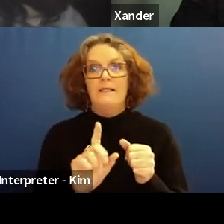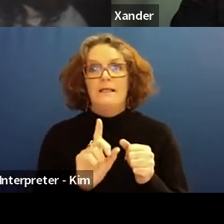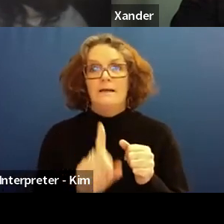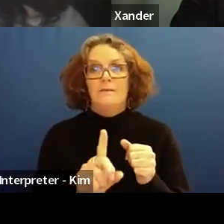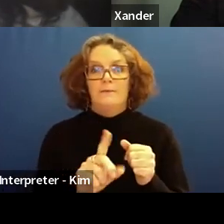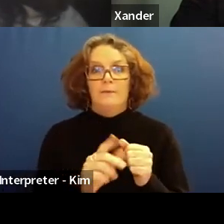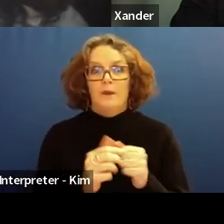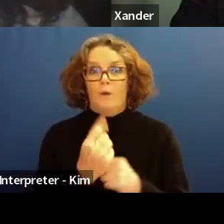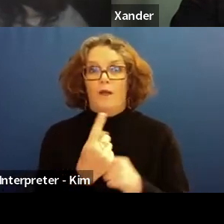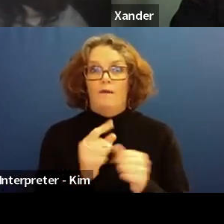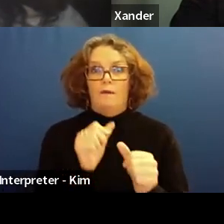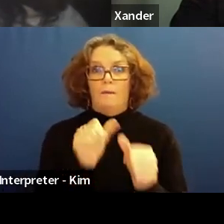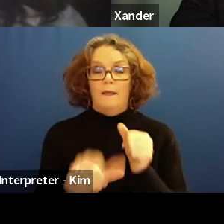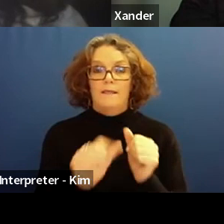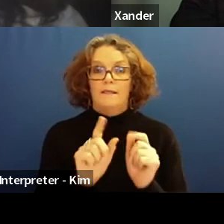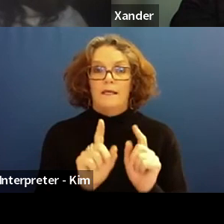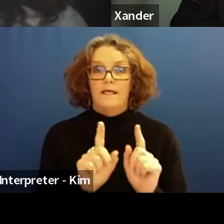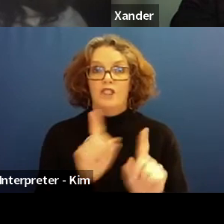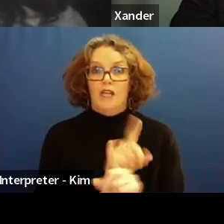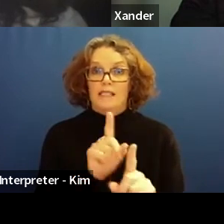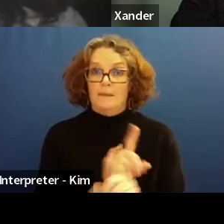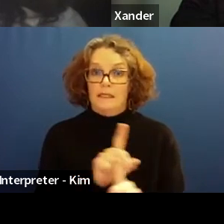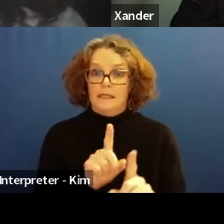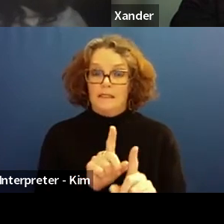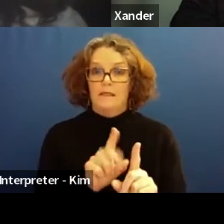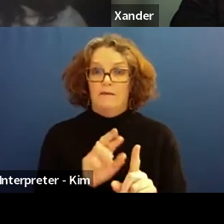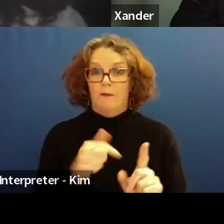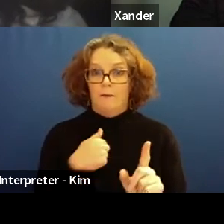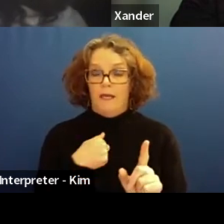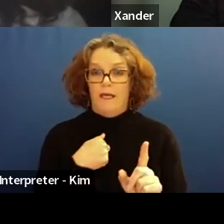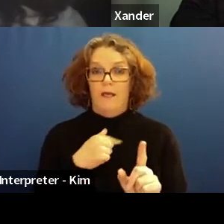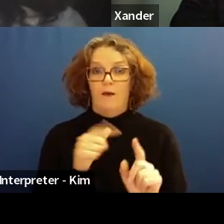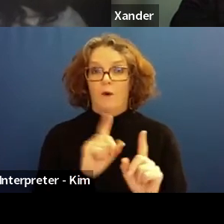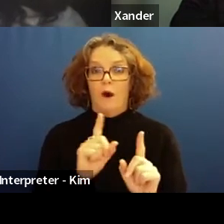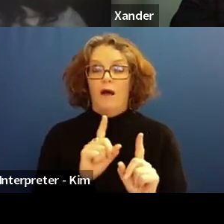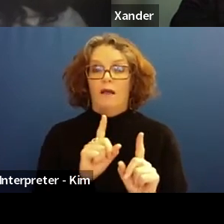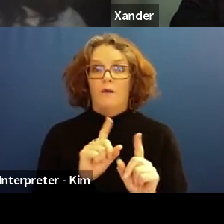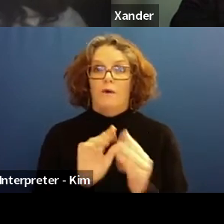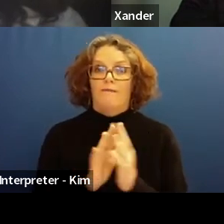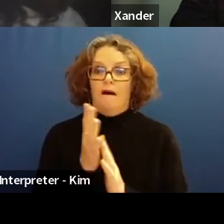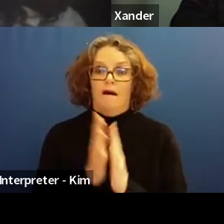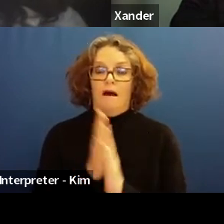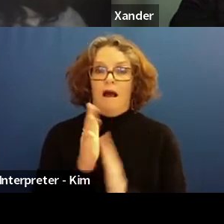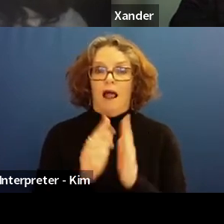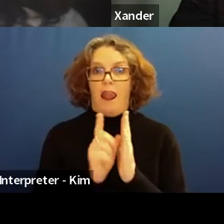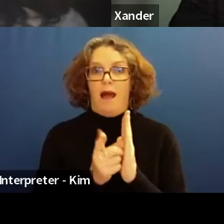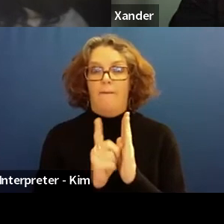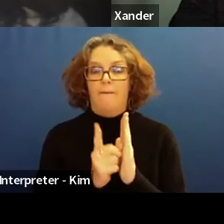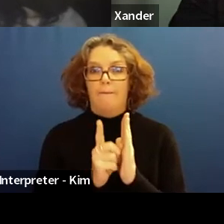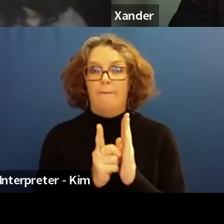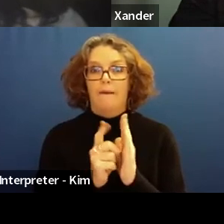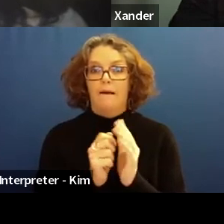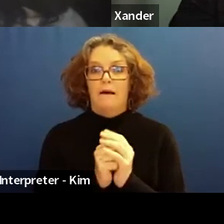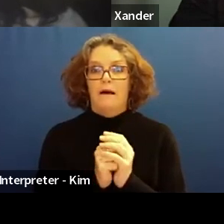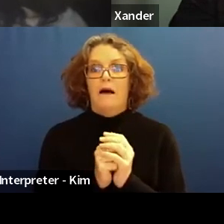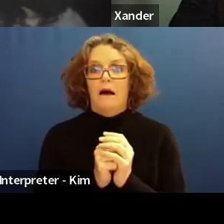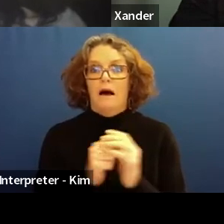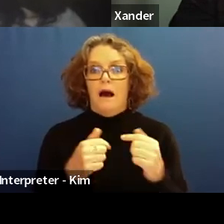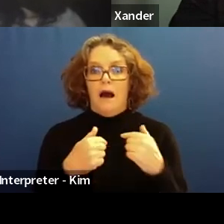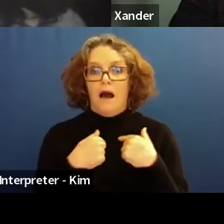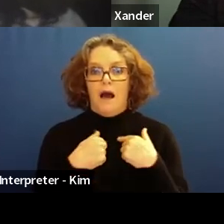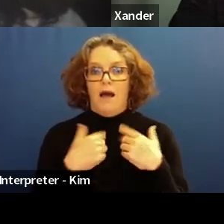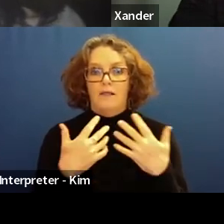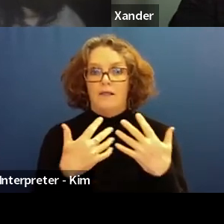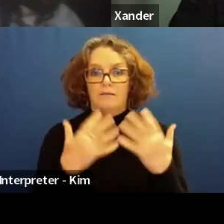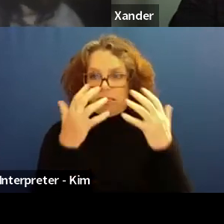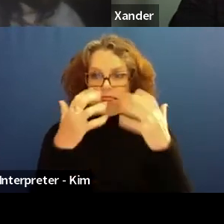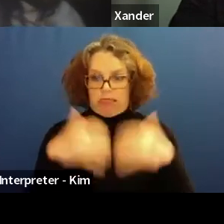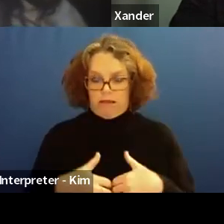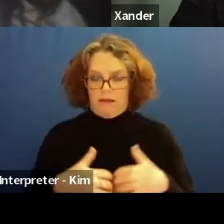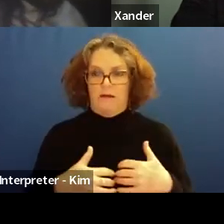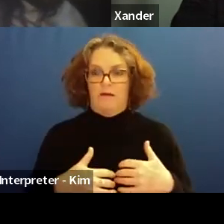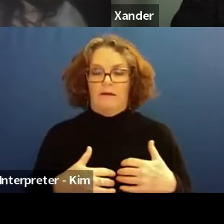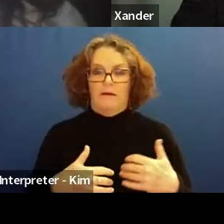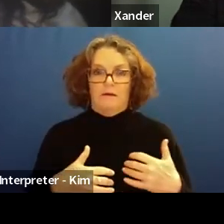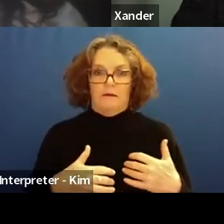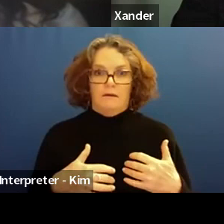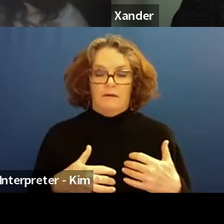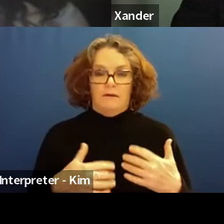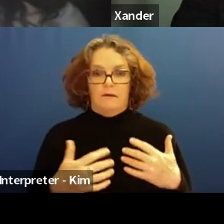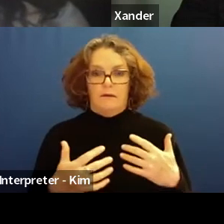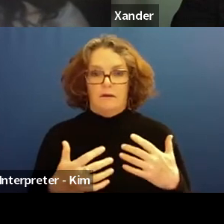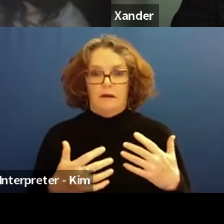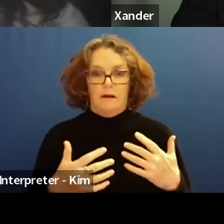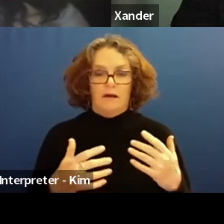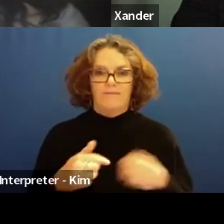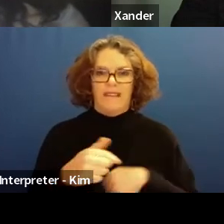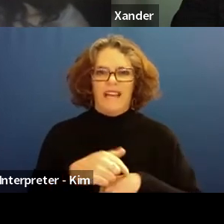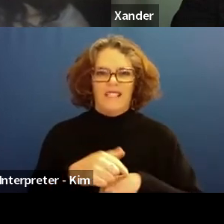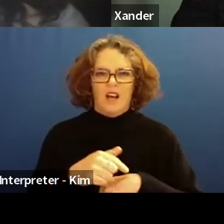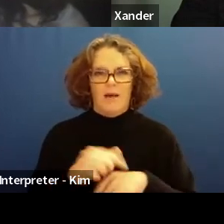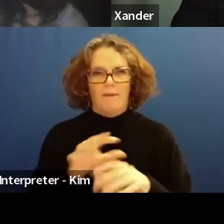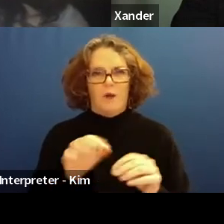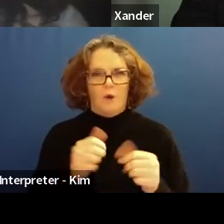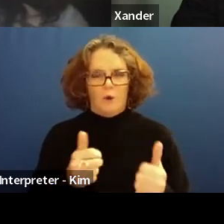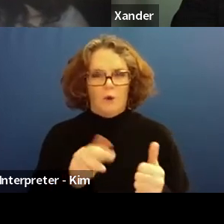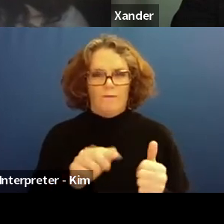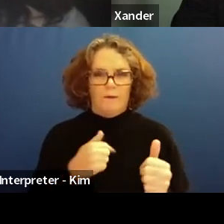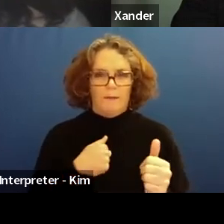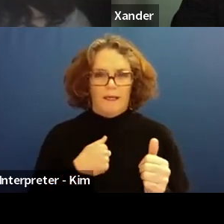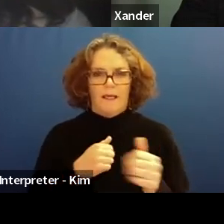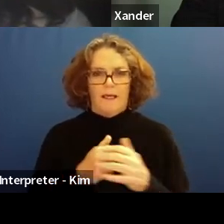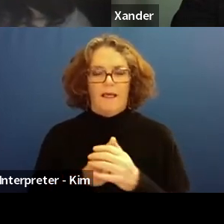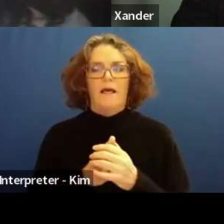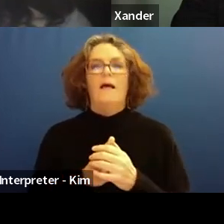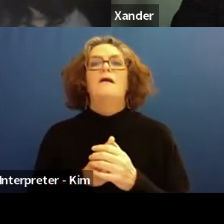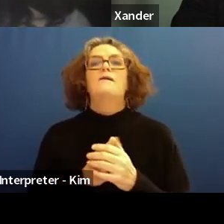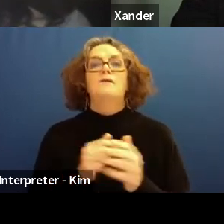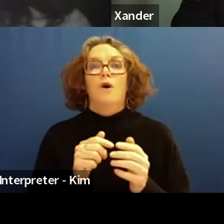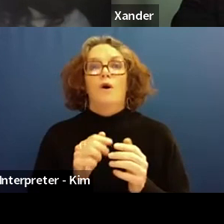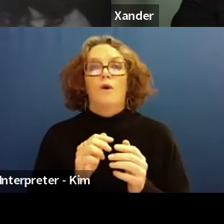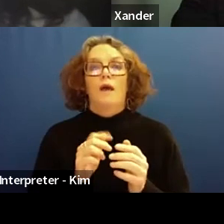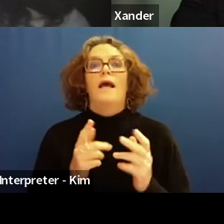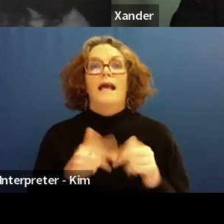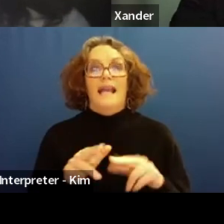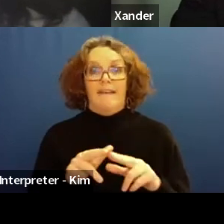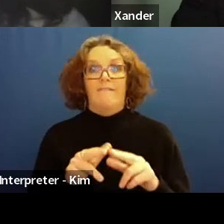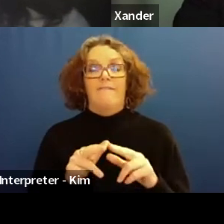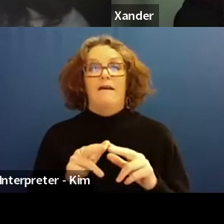What I remember as a kid was the fire alarm. And I got to the point where I was obviously having meltdowns and I just wouldn't learn today and, yeah, it wasn't good that the gentleman was put in place that if they were doing a test fire alarm, I will be told that day that they will be a test far